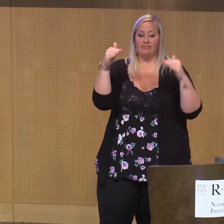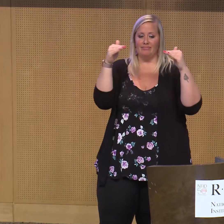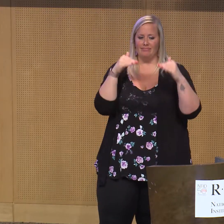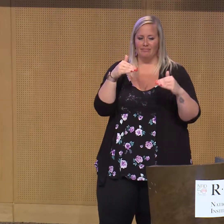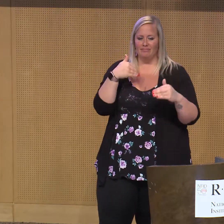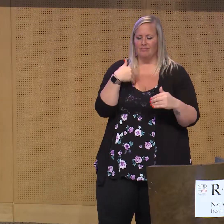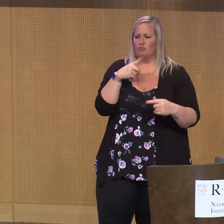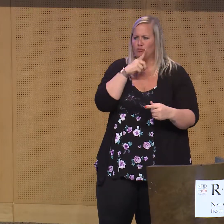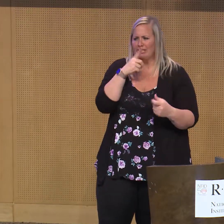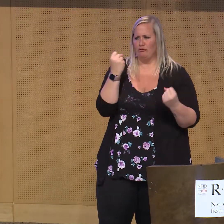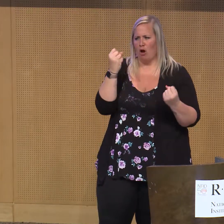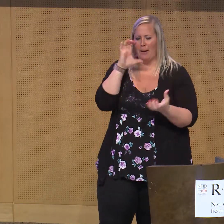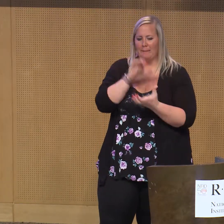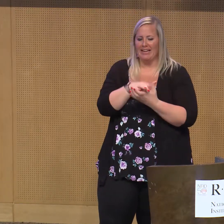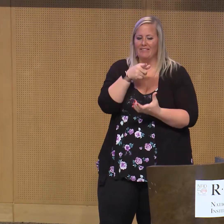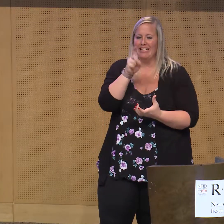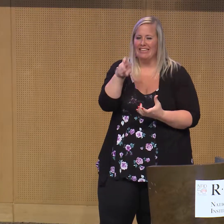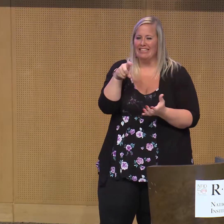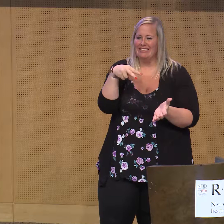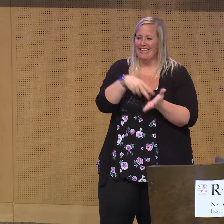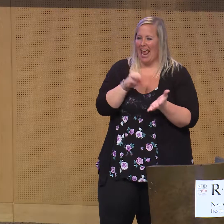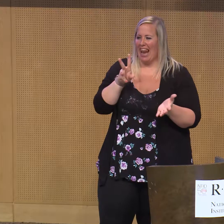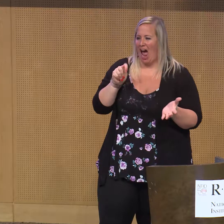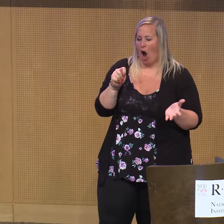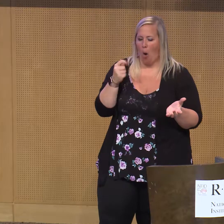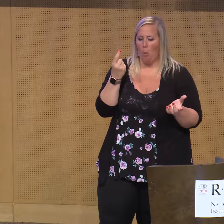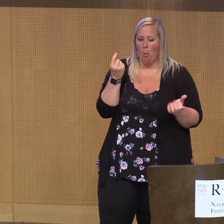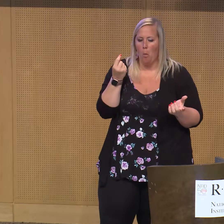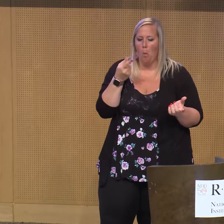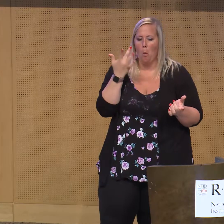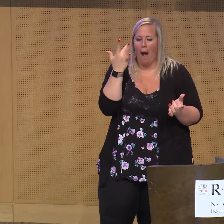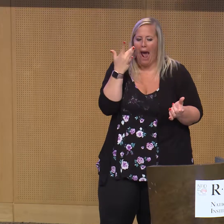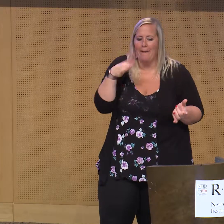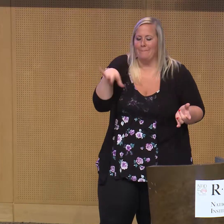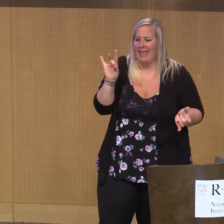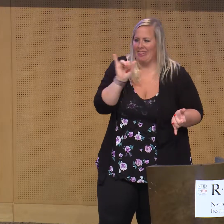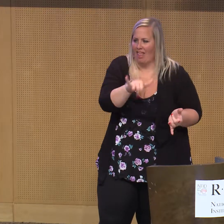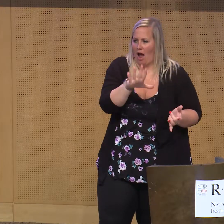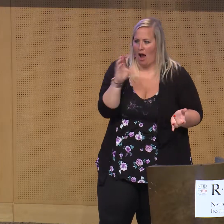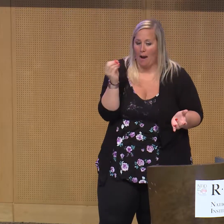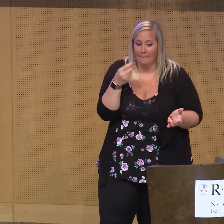They don't have to go to another web page. And I believe this needs to stand out. Right?